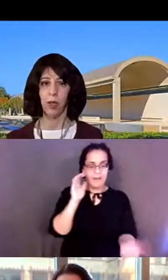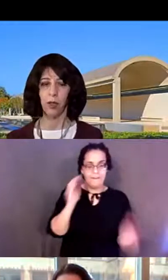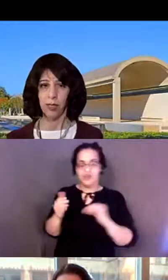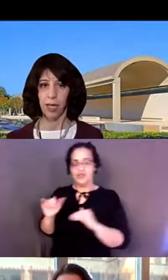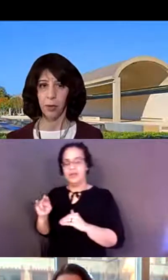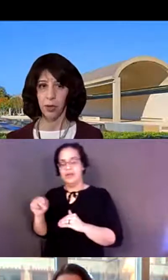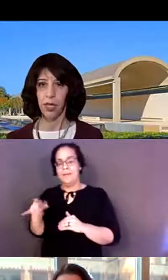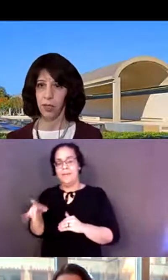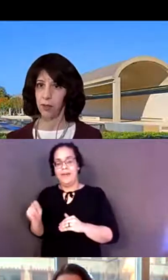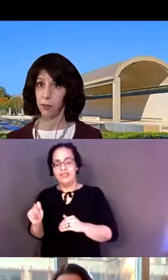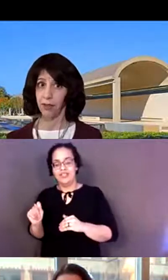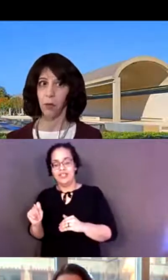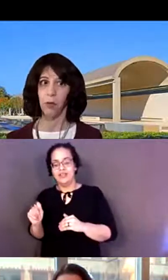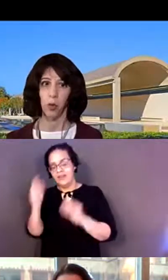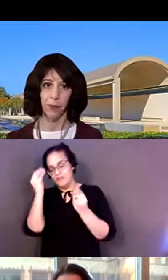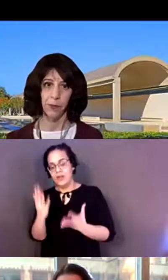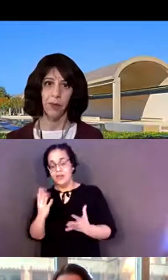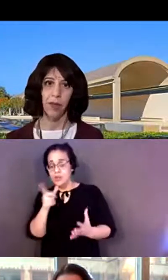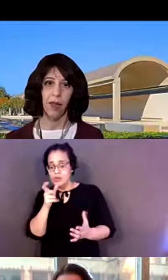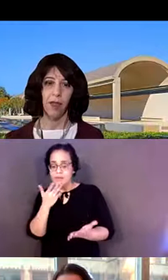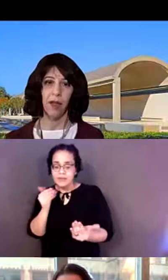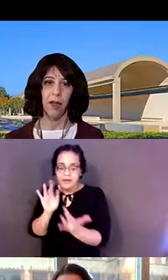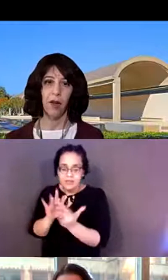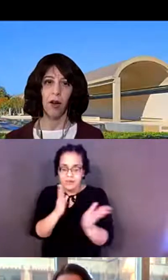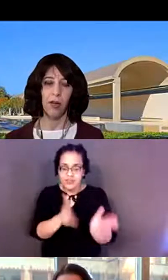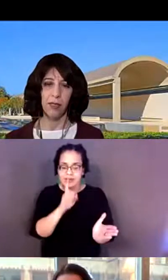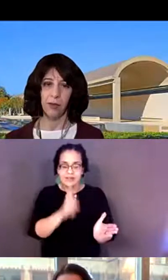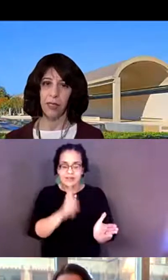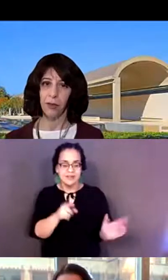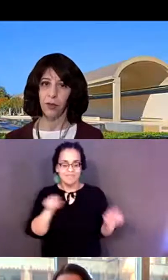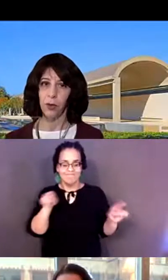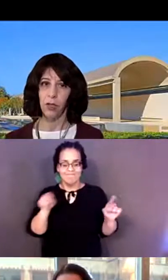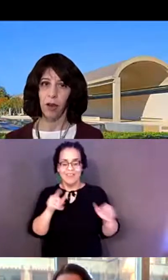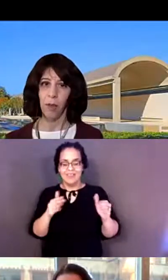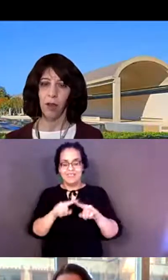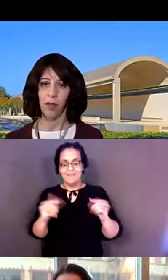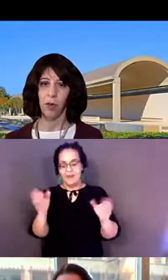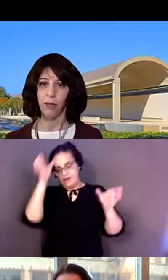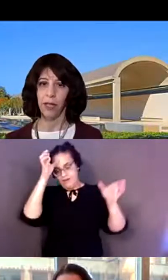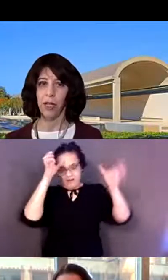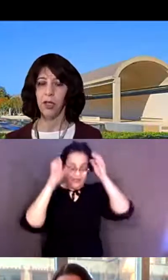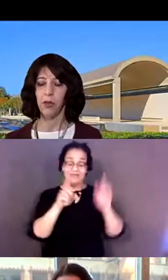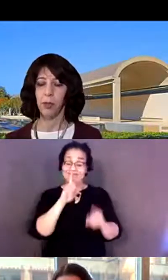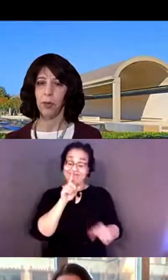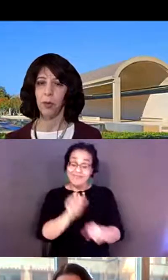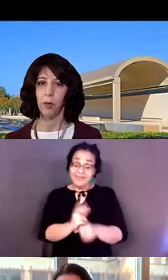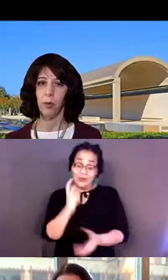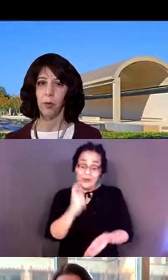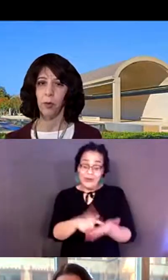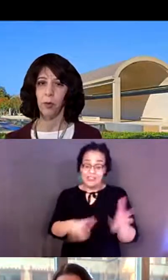contact person is to find out more. There is definitely confusion about the